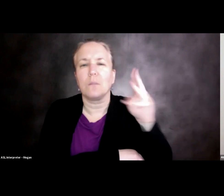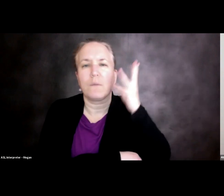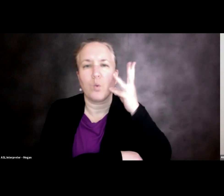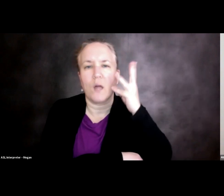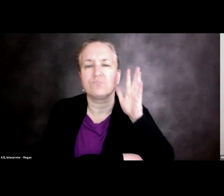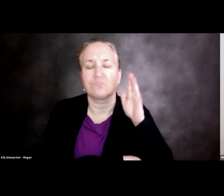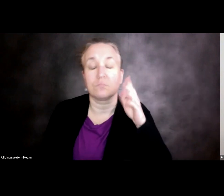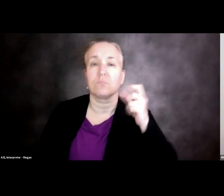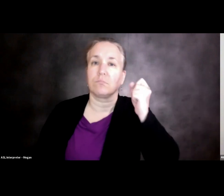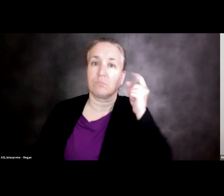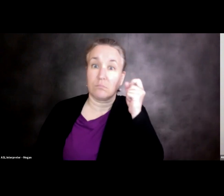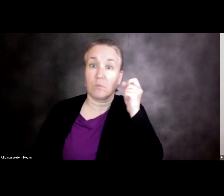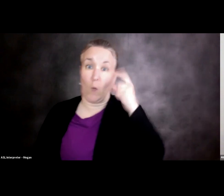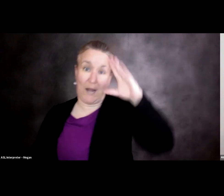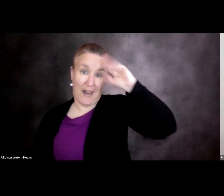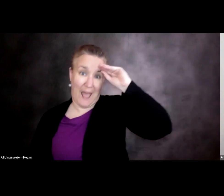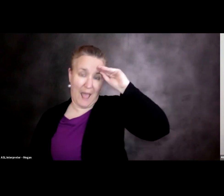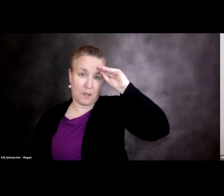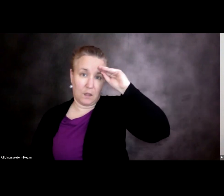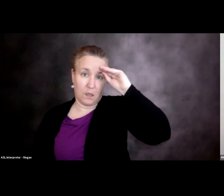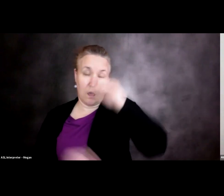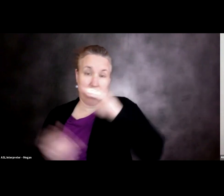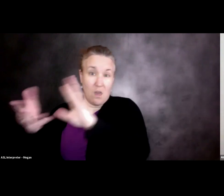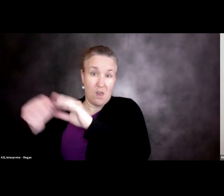But there was a lad who had been captivated.